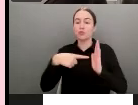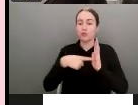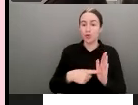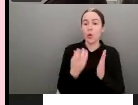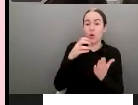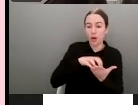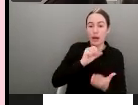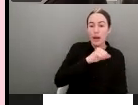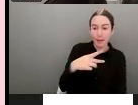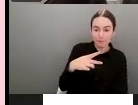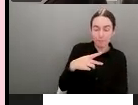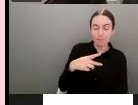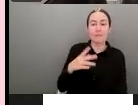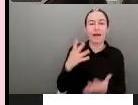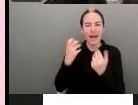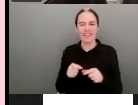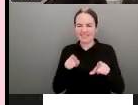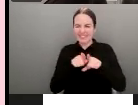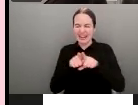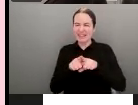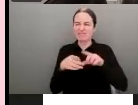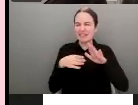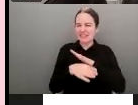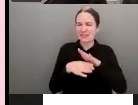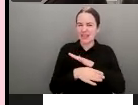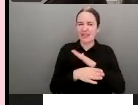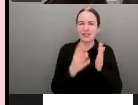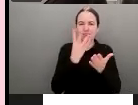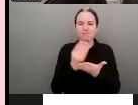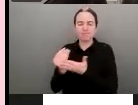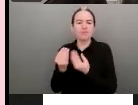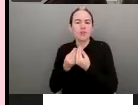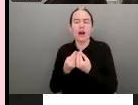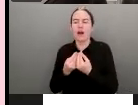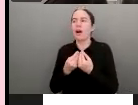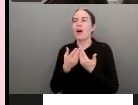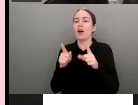Anything else for mobile app on iOS?